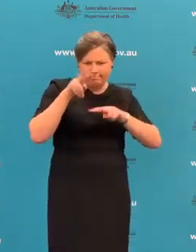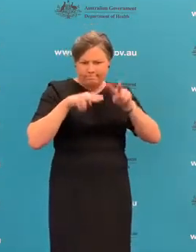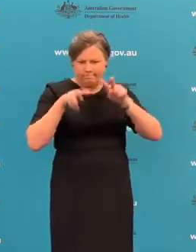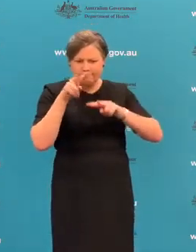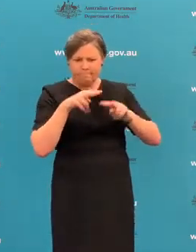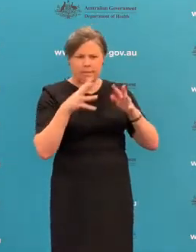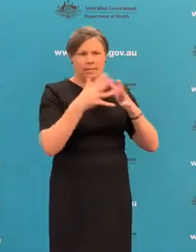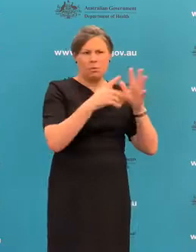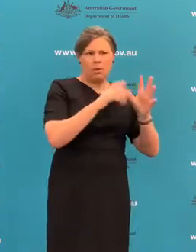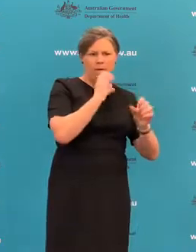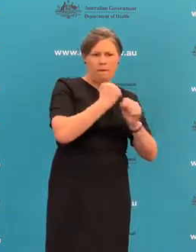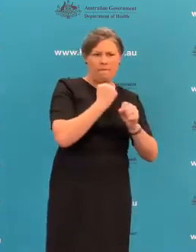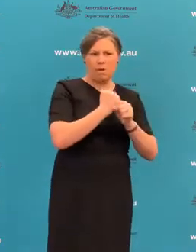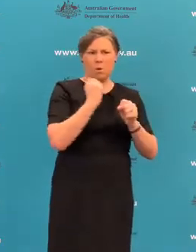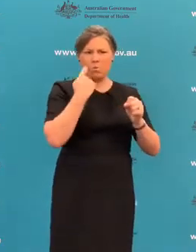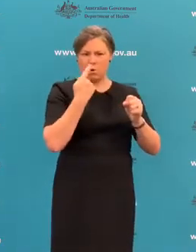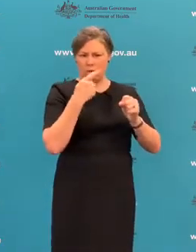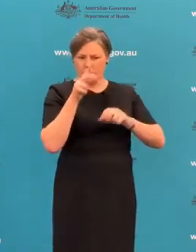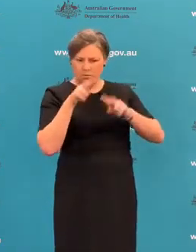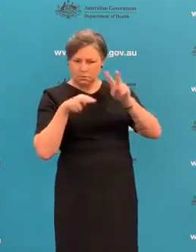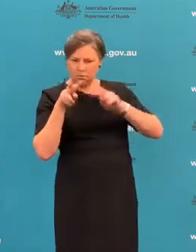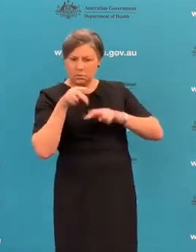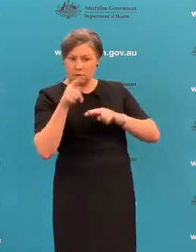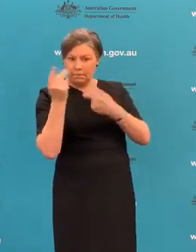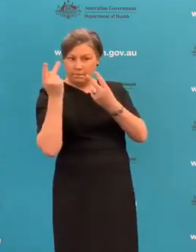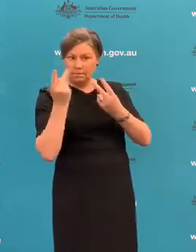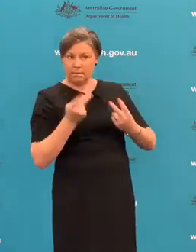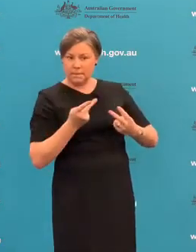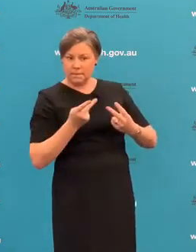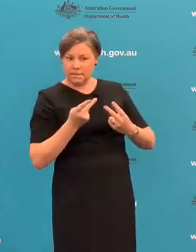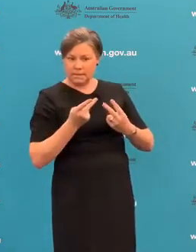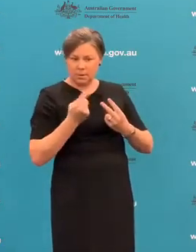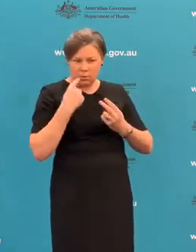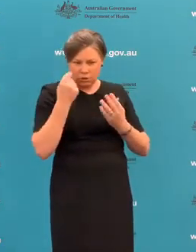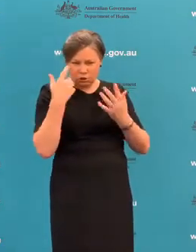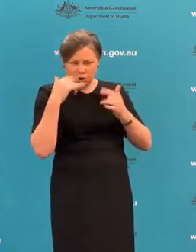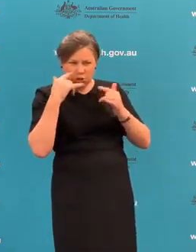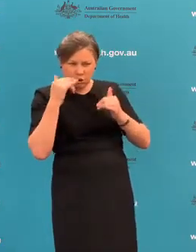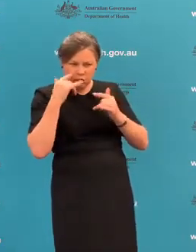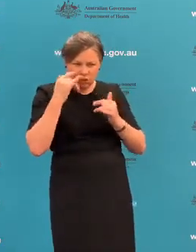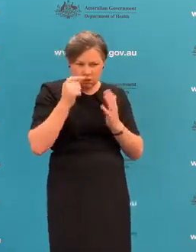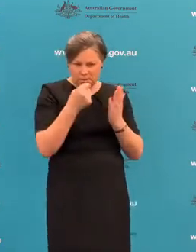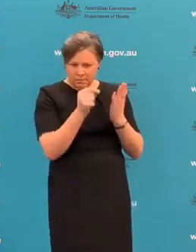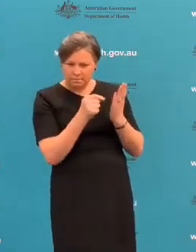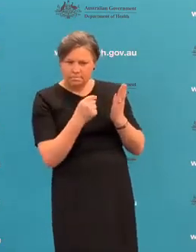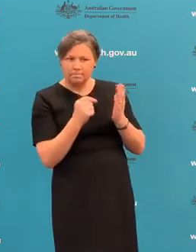make sure that any visit is going to be safe. That any risk to